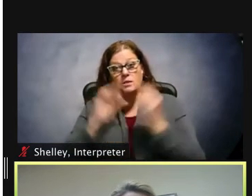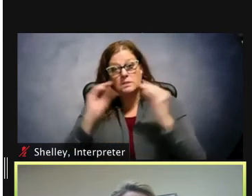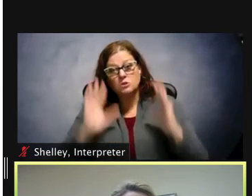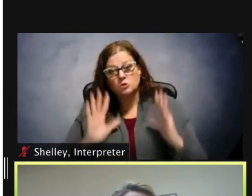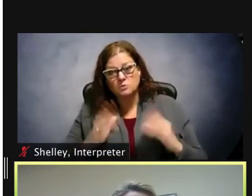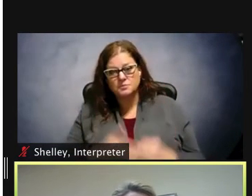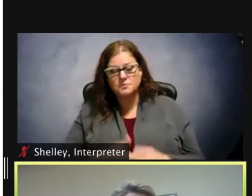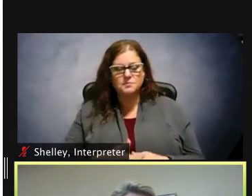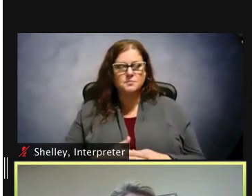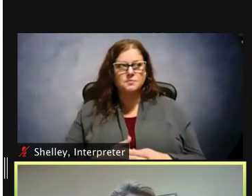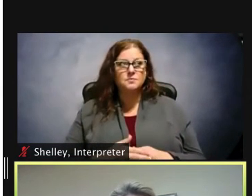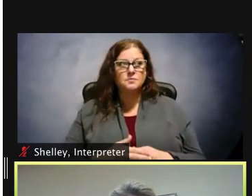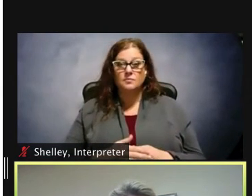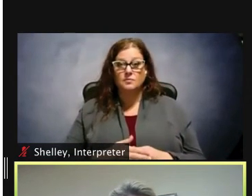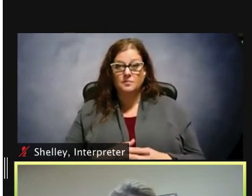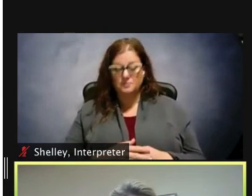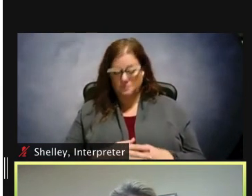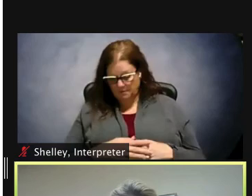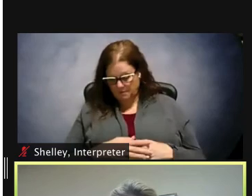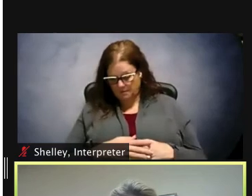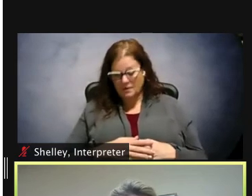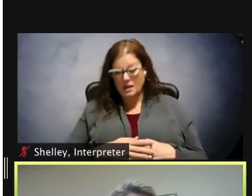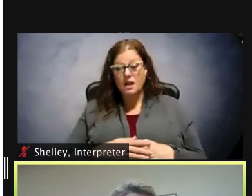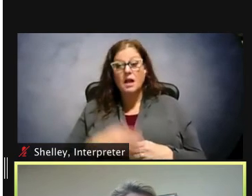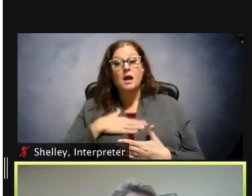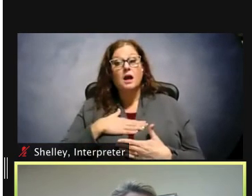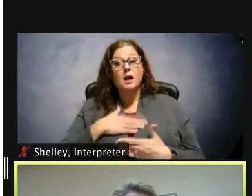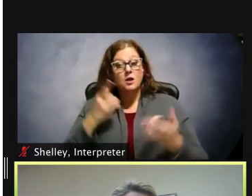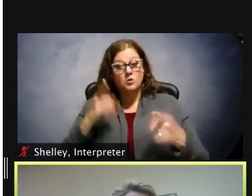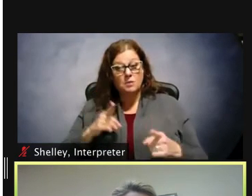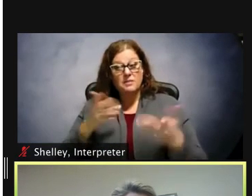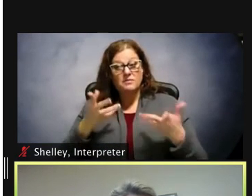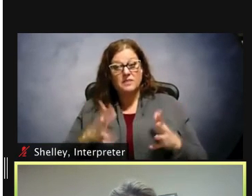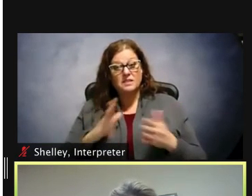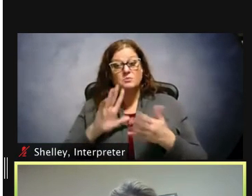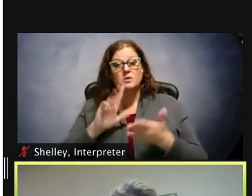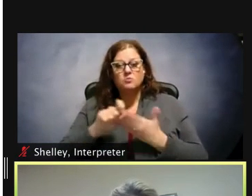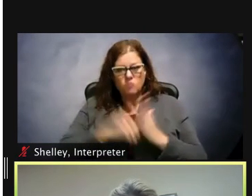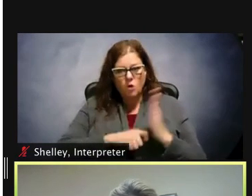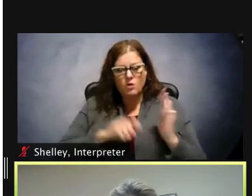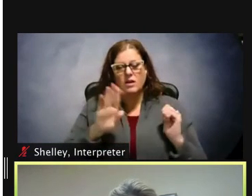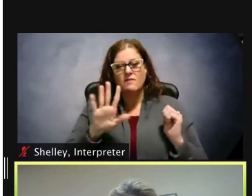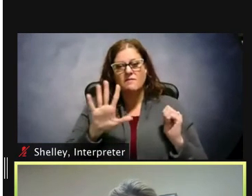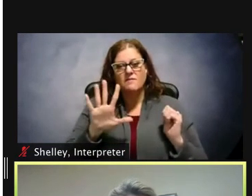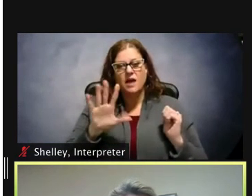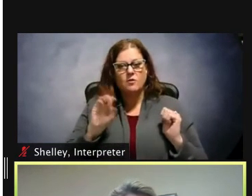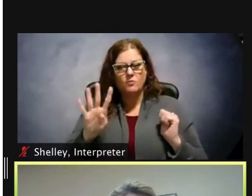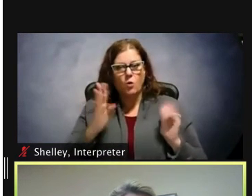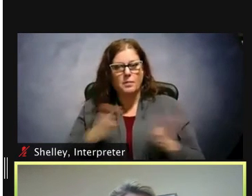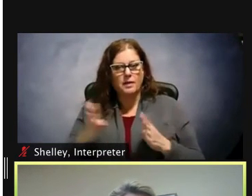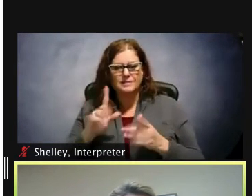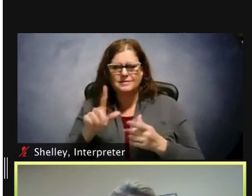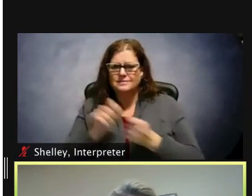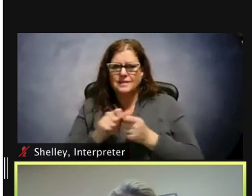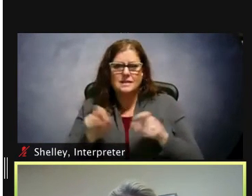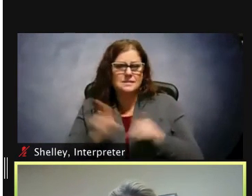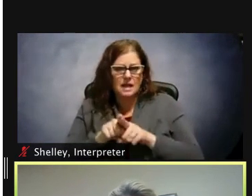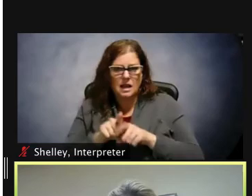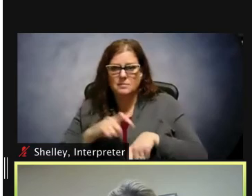As soon as we got the consent done, we did a 504 at the exact same time. So on that 504,